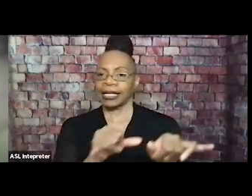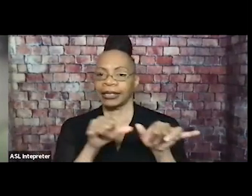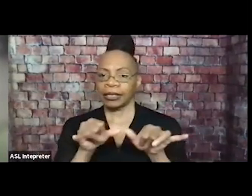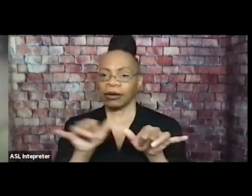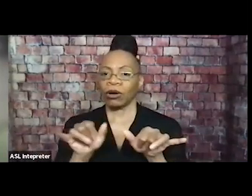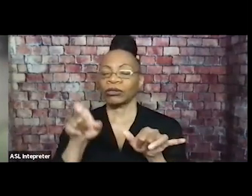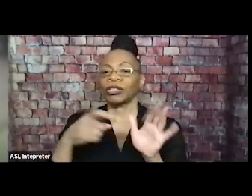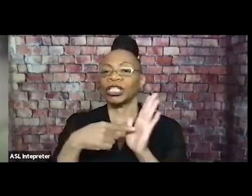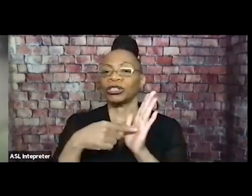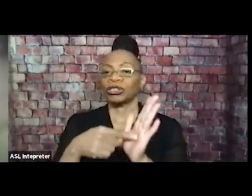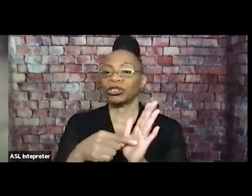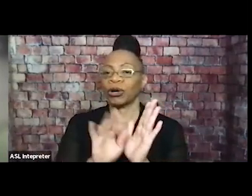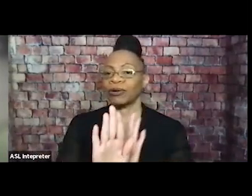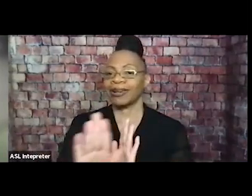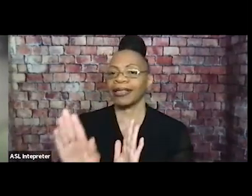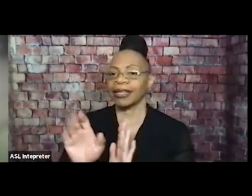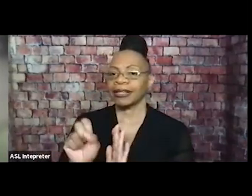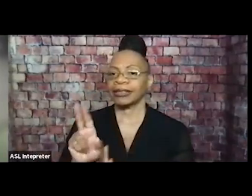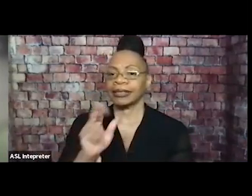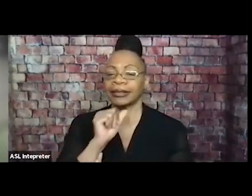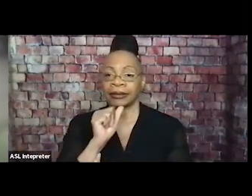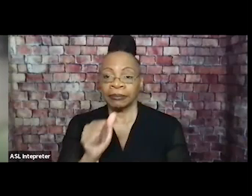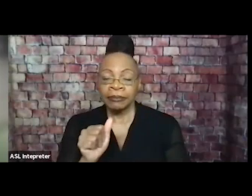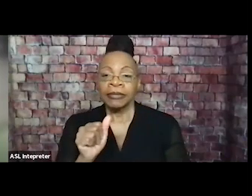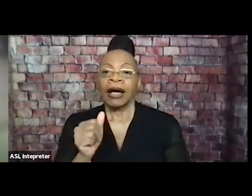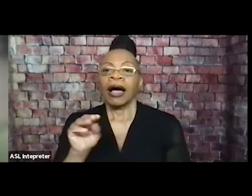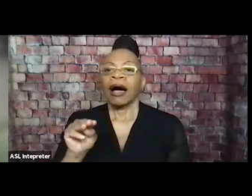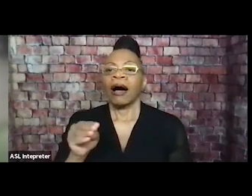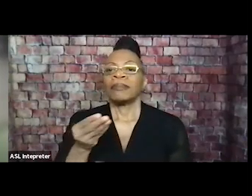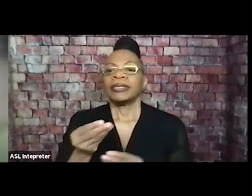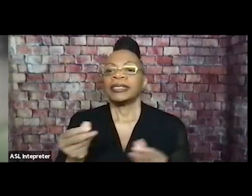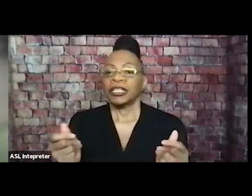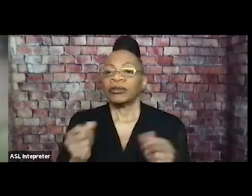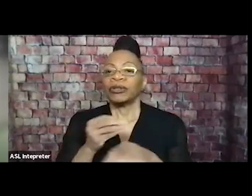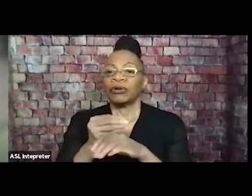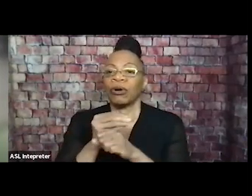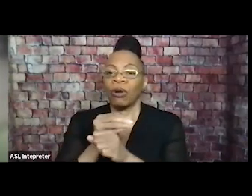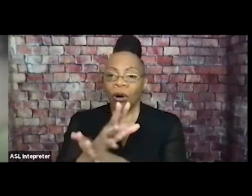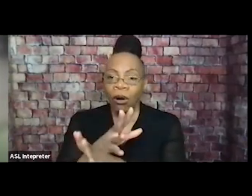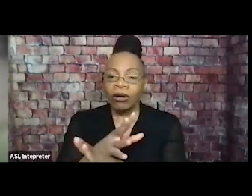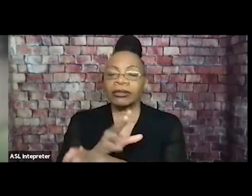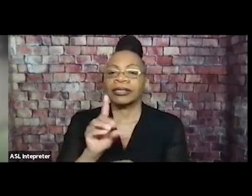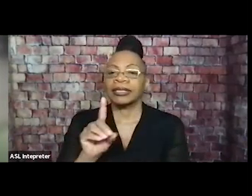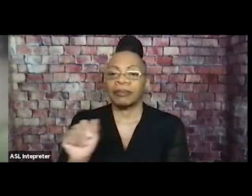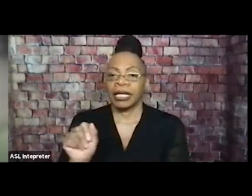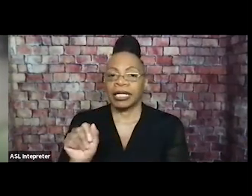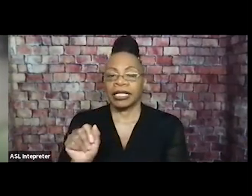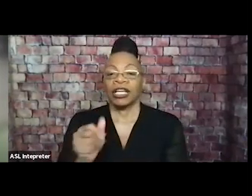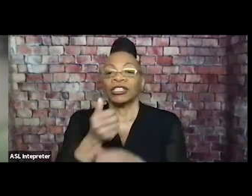isn't a material cause of their disability. So we're going to break the MSR into each of the major sections